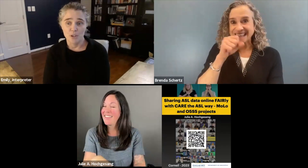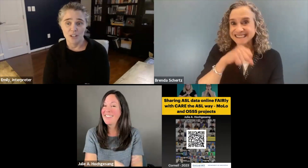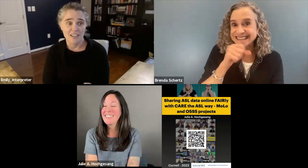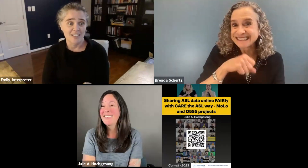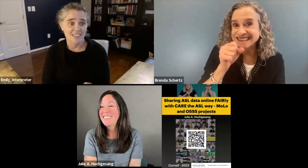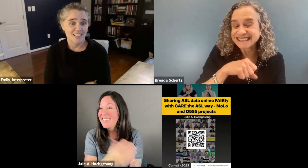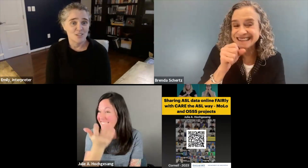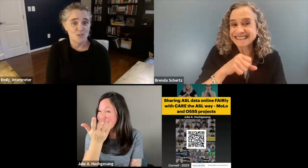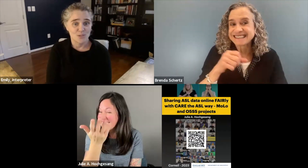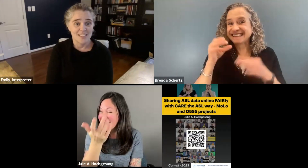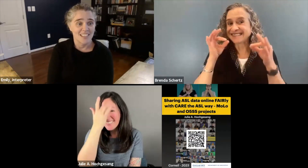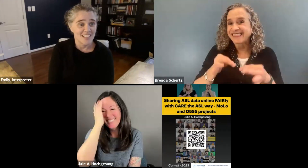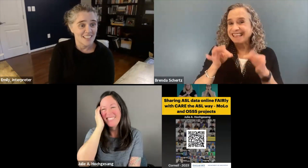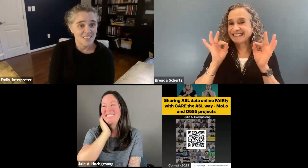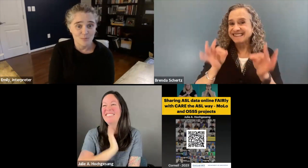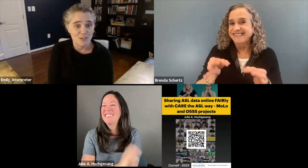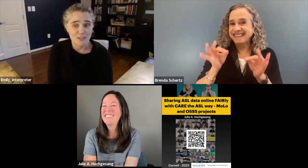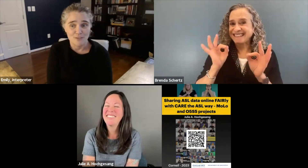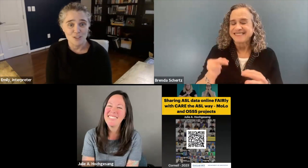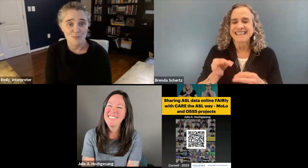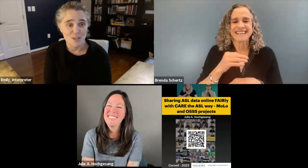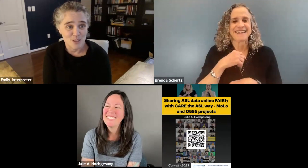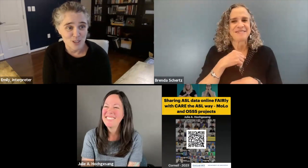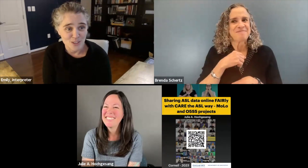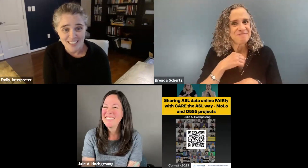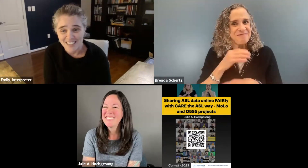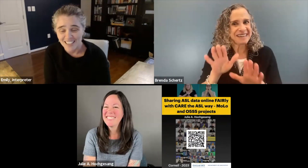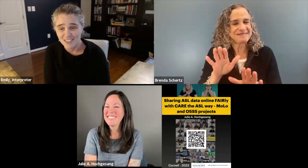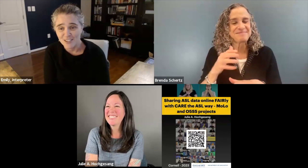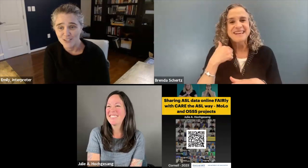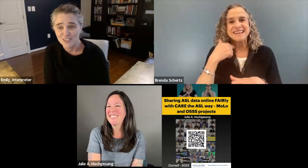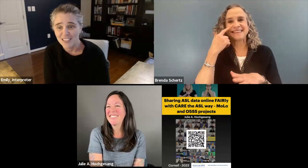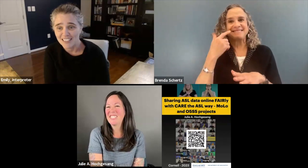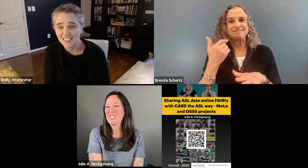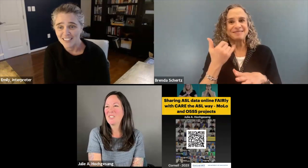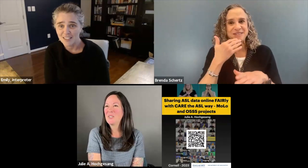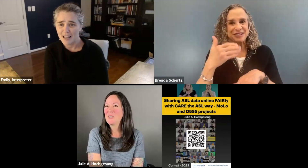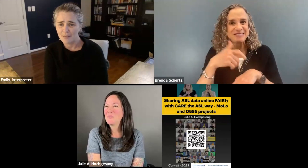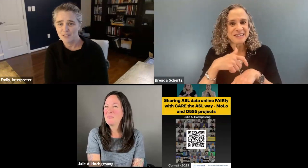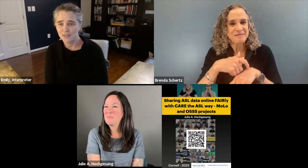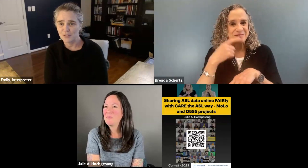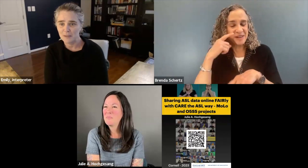work and Julie saying yes it would be great for you to be able to Showcase that in your own classes